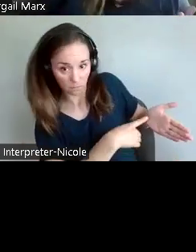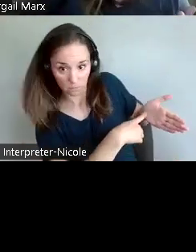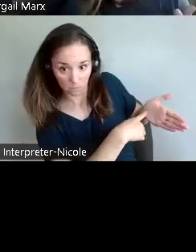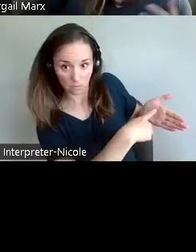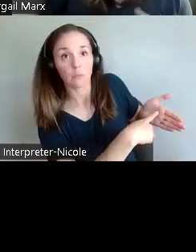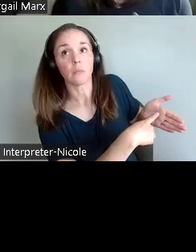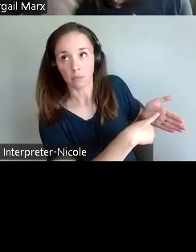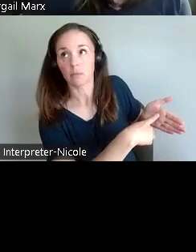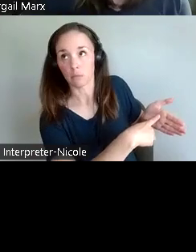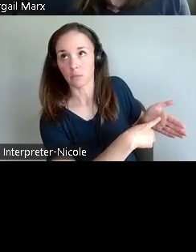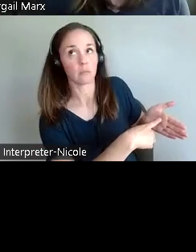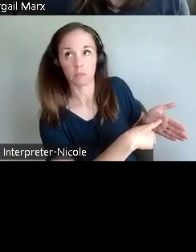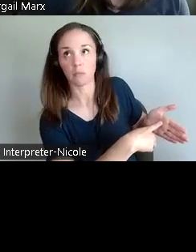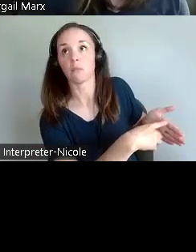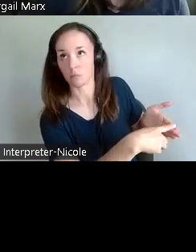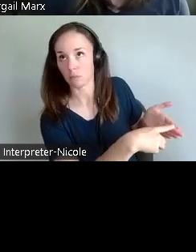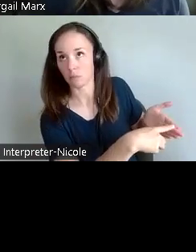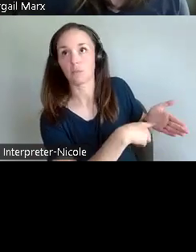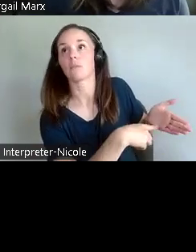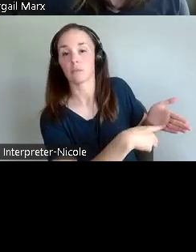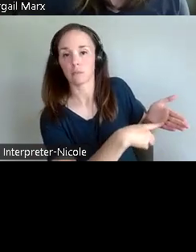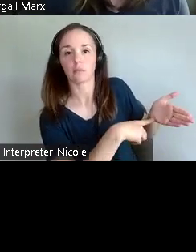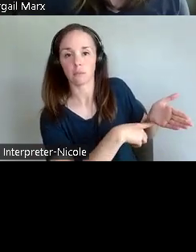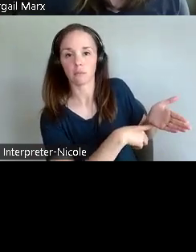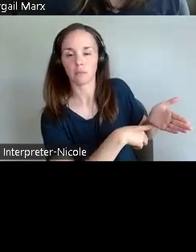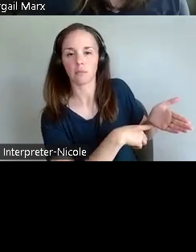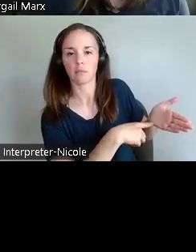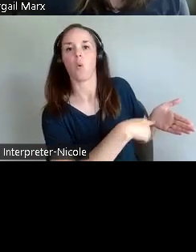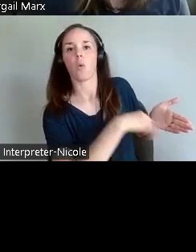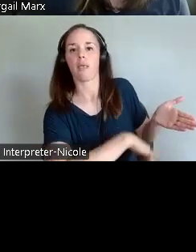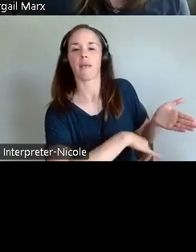the communicator just indicates when they get to the letter or the phrase that they want to say.